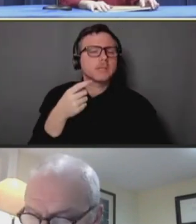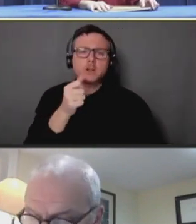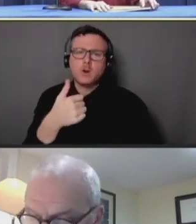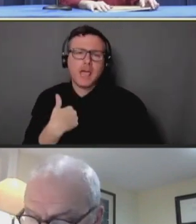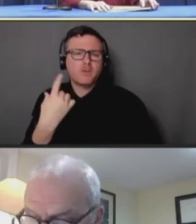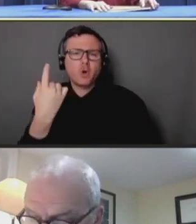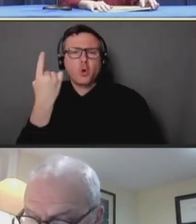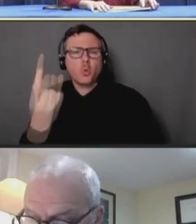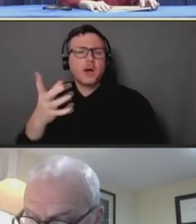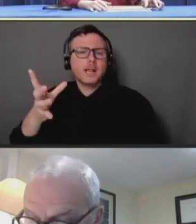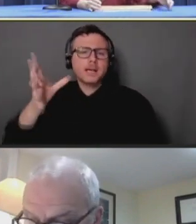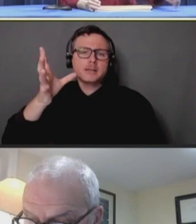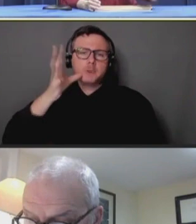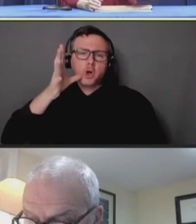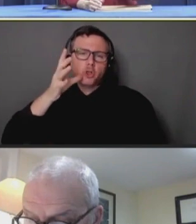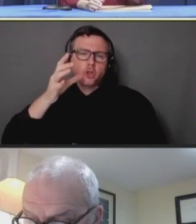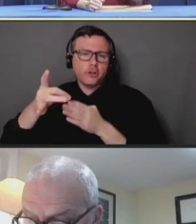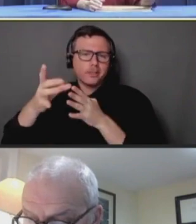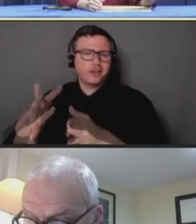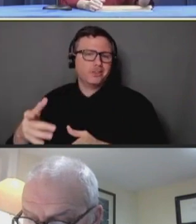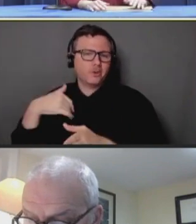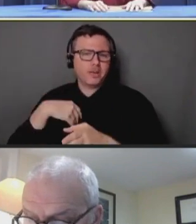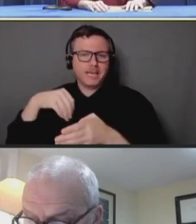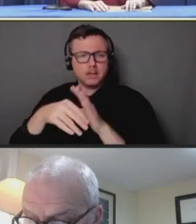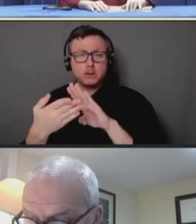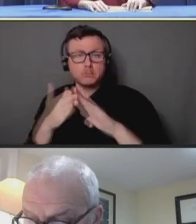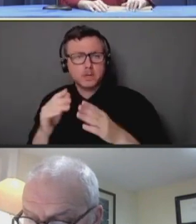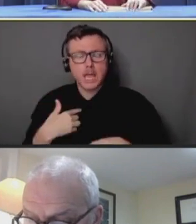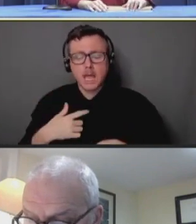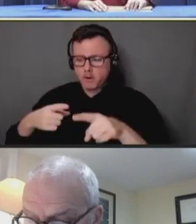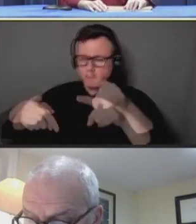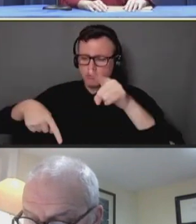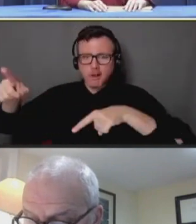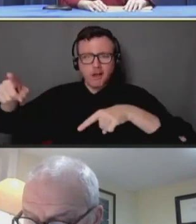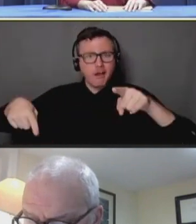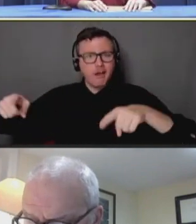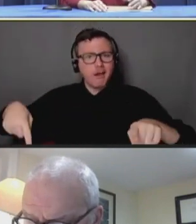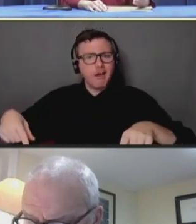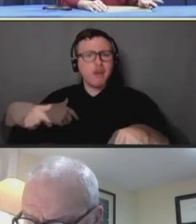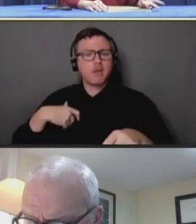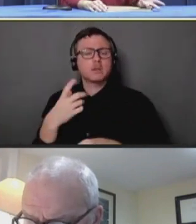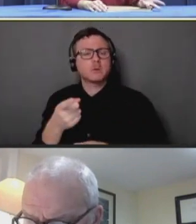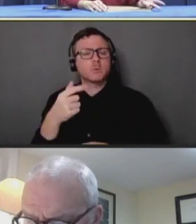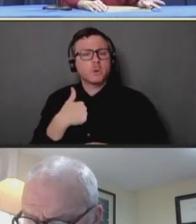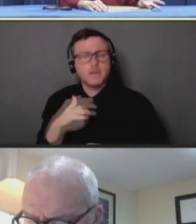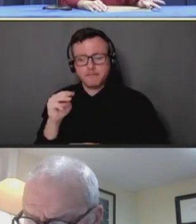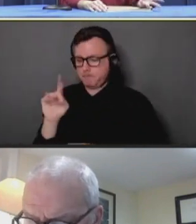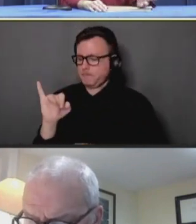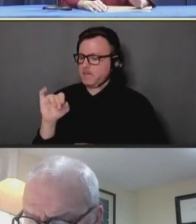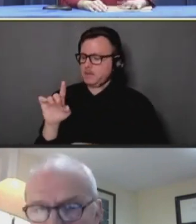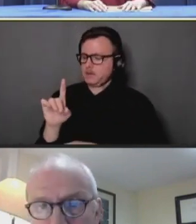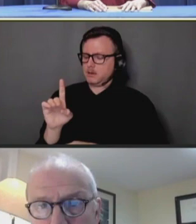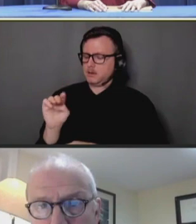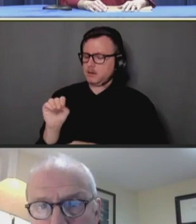So, we are working with a variety of different community providers, liaisons. Midwives have been very helpful to us as well.